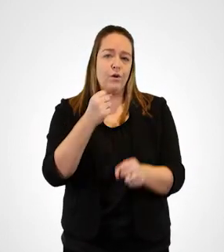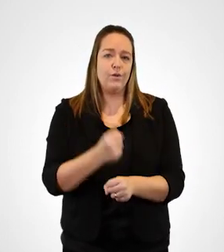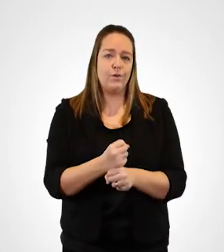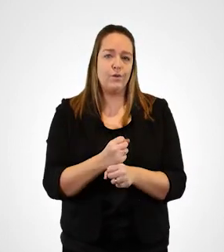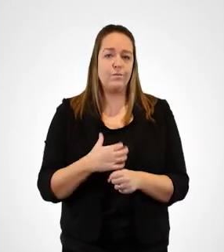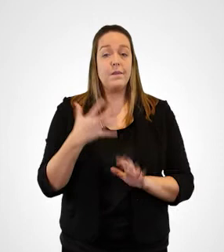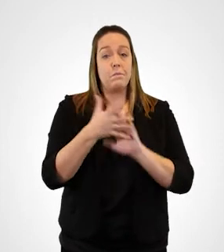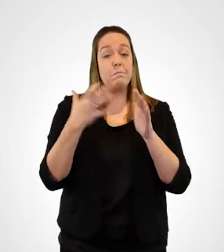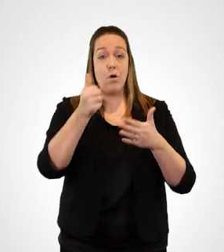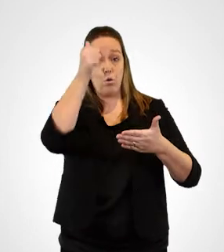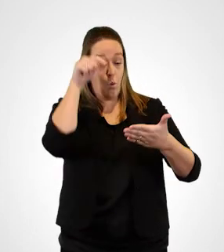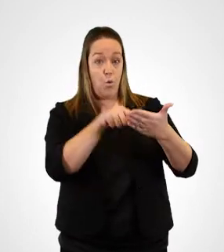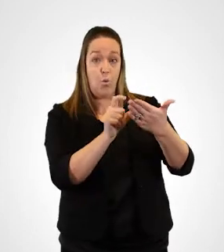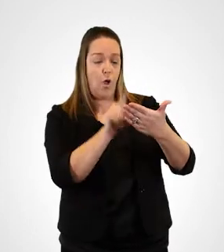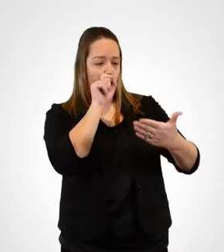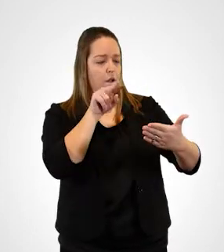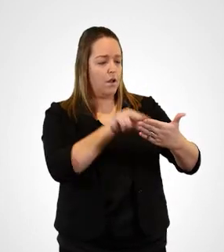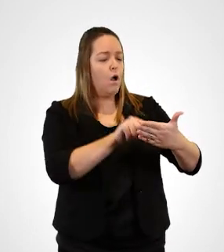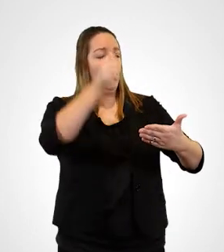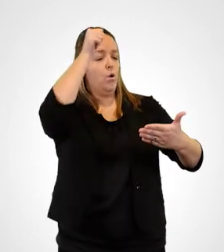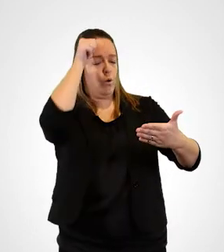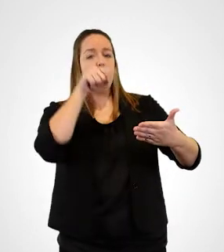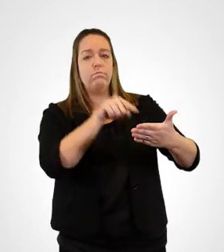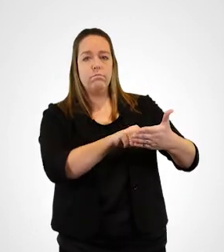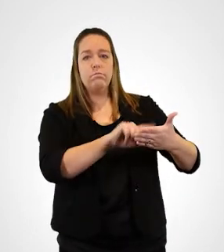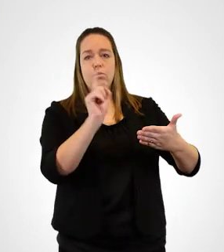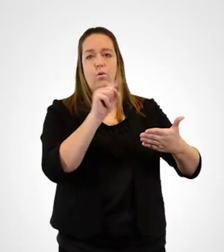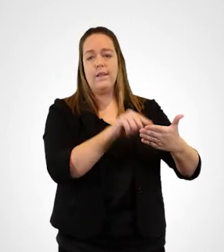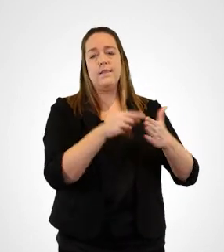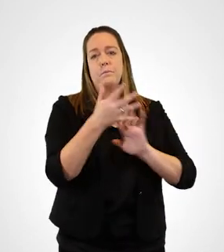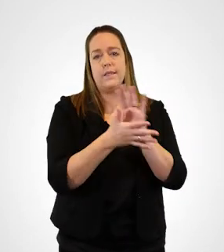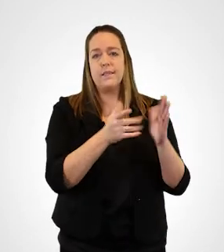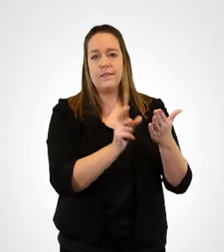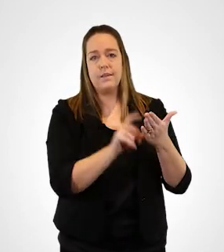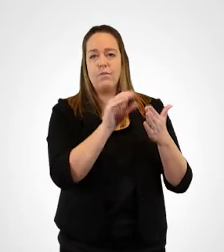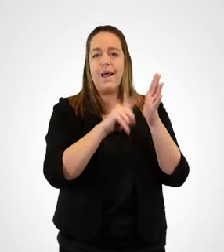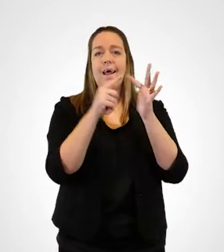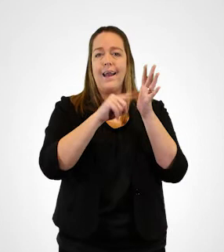because it's about being able to look at the word and recognise it from the sequence of letters.